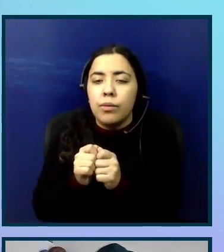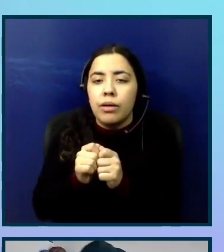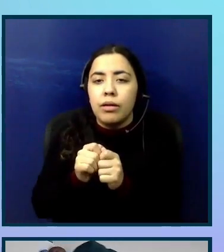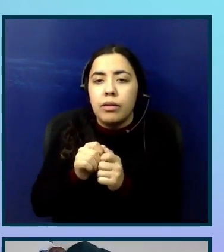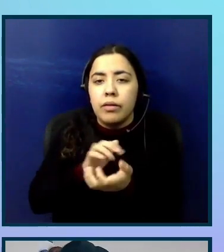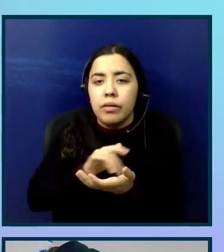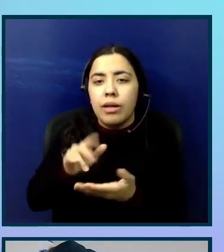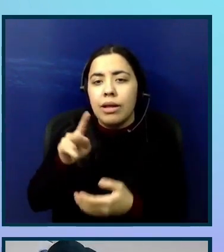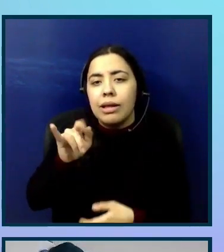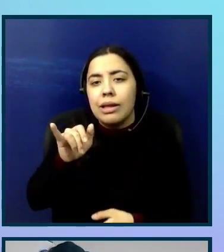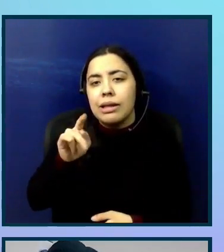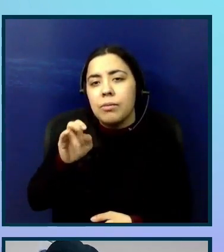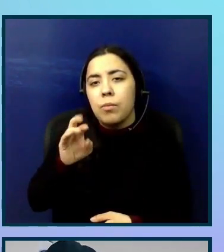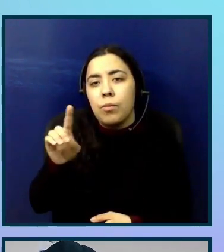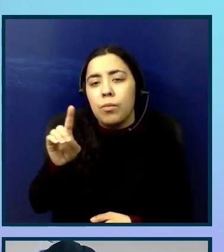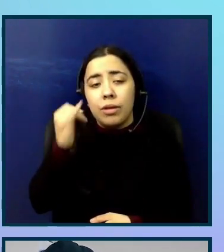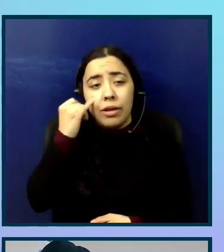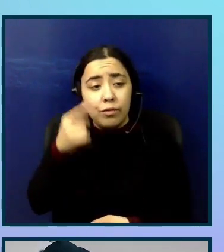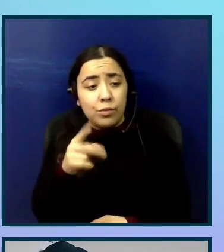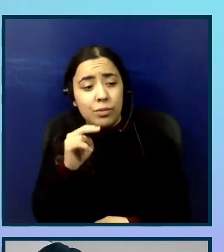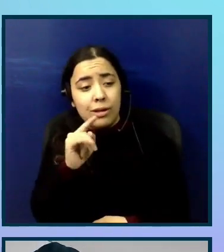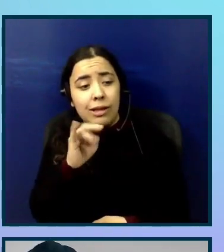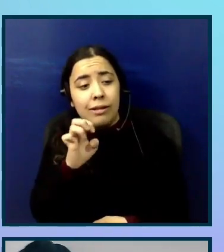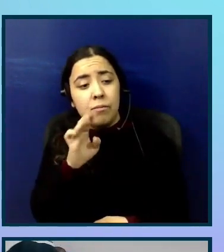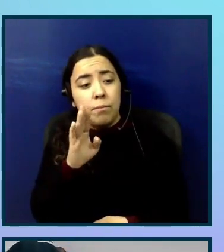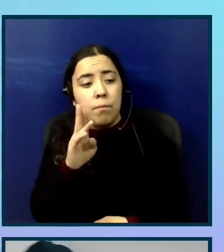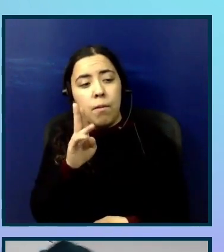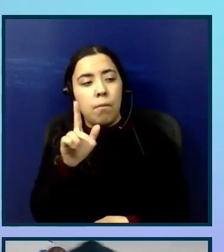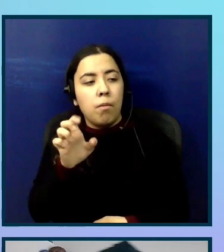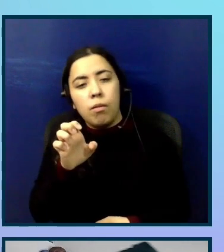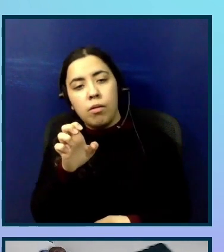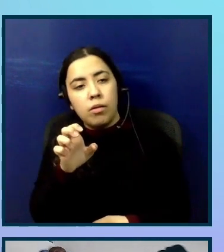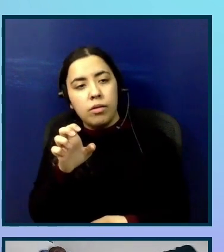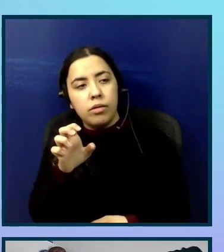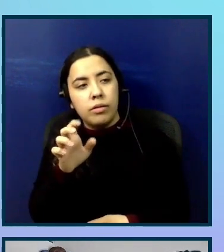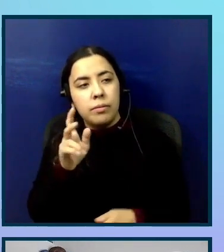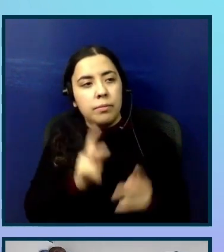native mobile folks if you're on here, I have something for you too. It's not just gonna be keyboard, okay?